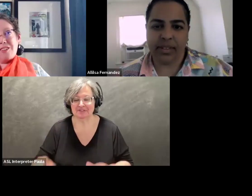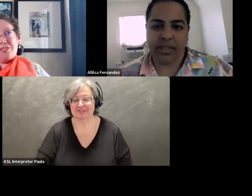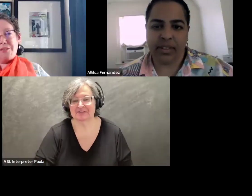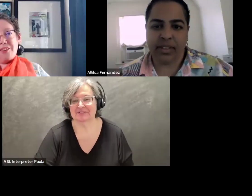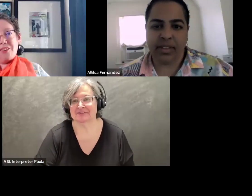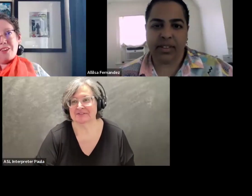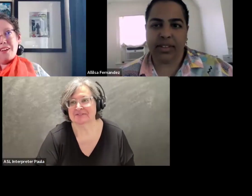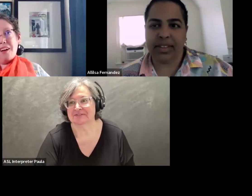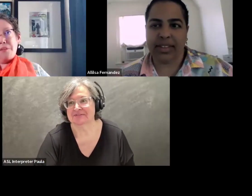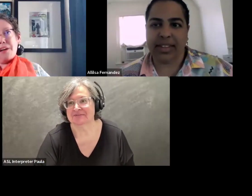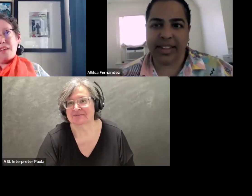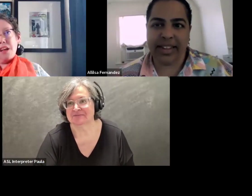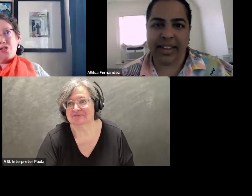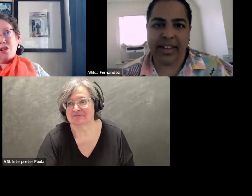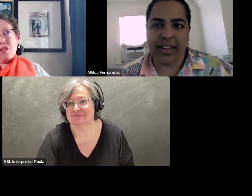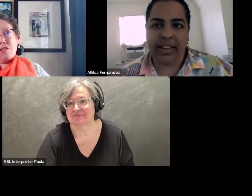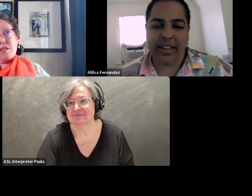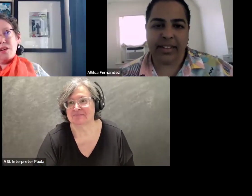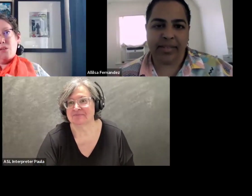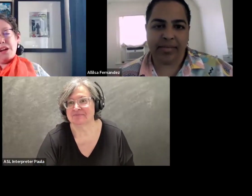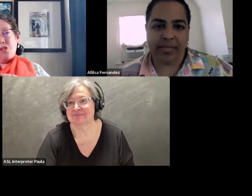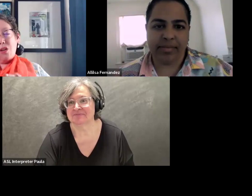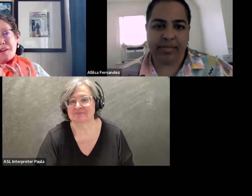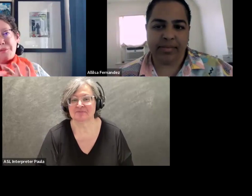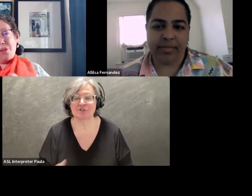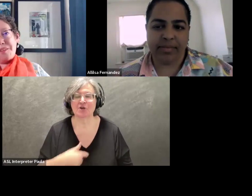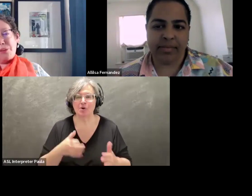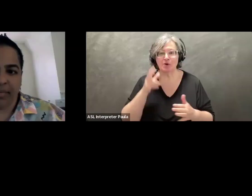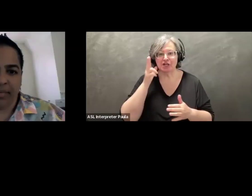hear from you about the issues, what issues are most important